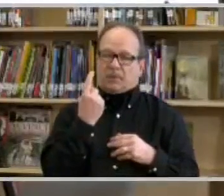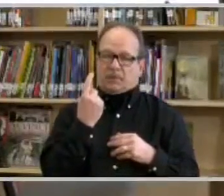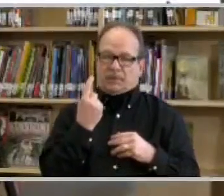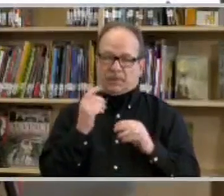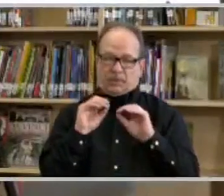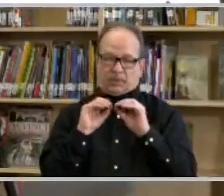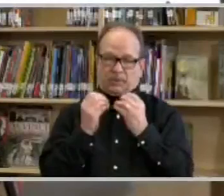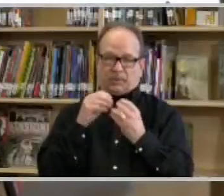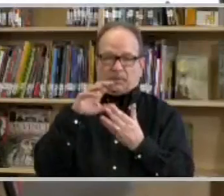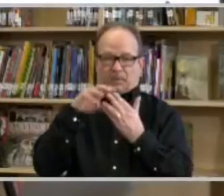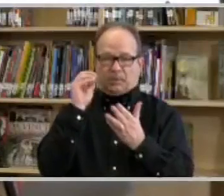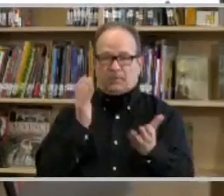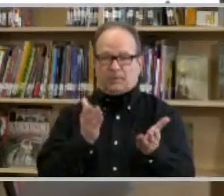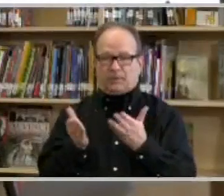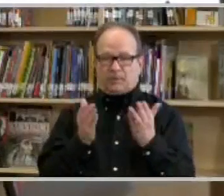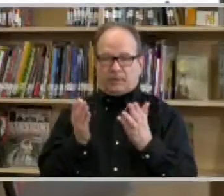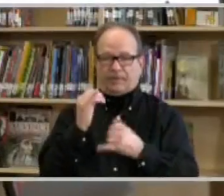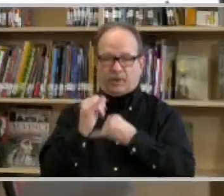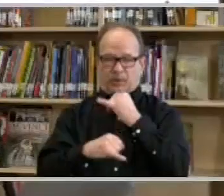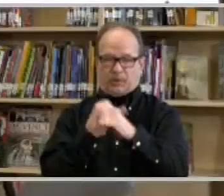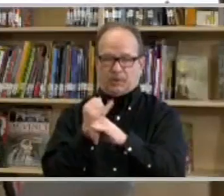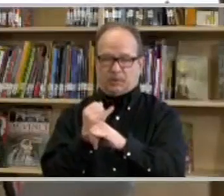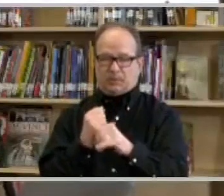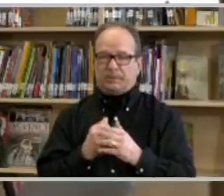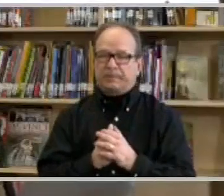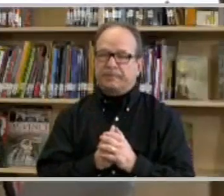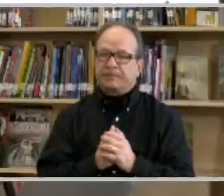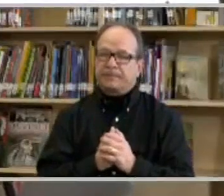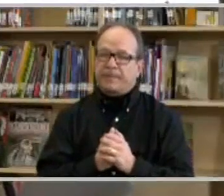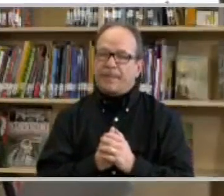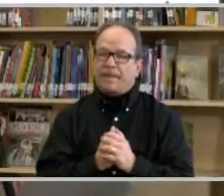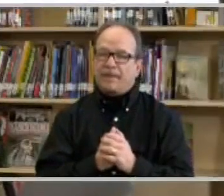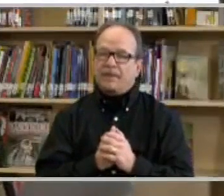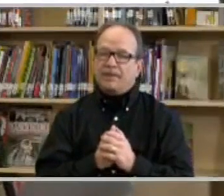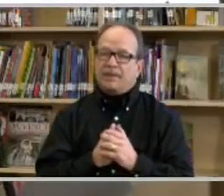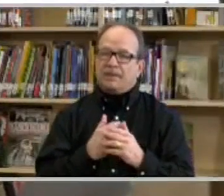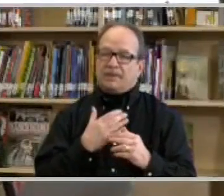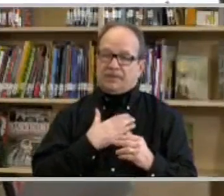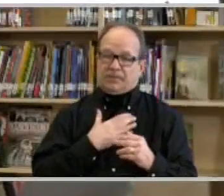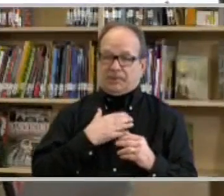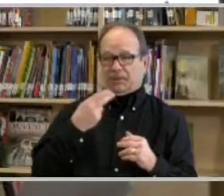ALLOWS THE RESOURCES AND TEACH TEENS IN HIGH SCHOOL HOW TO IMPLEMENT CHANGE IN THEIR